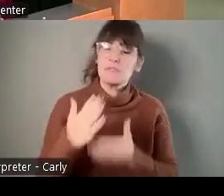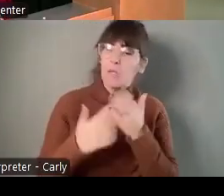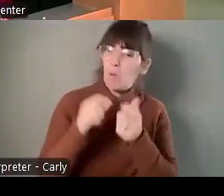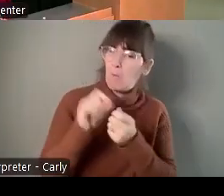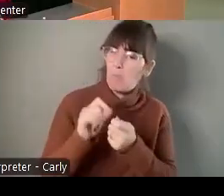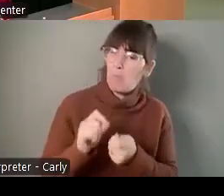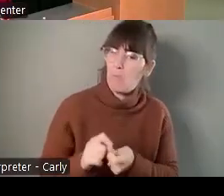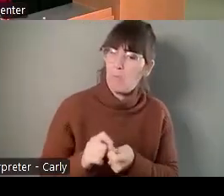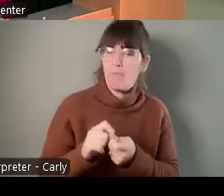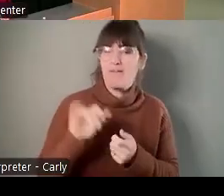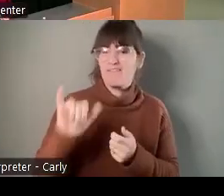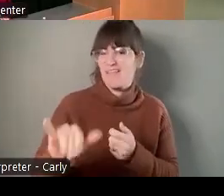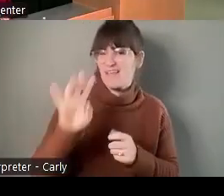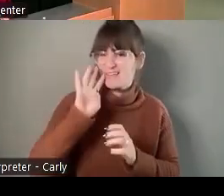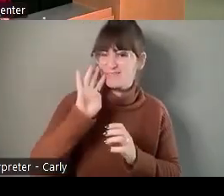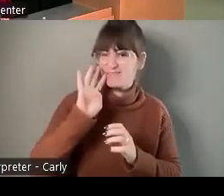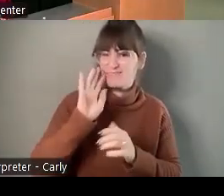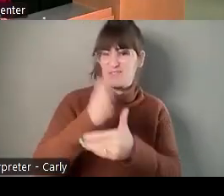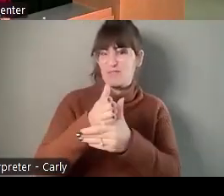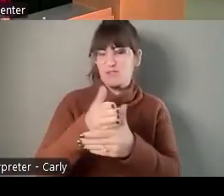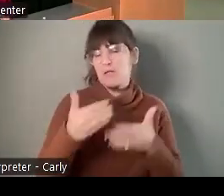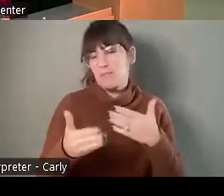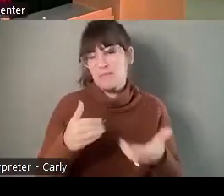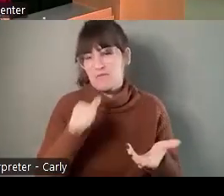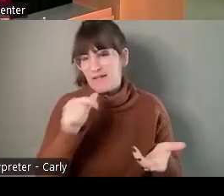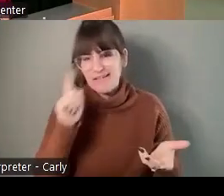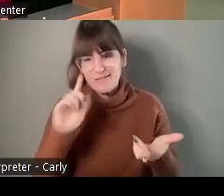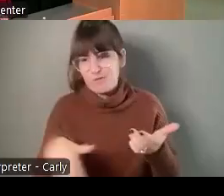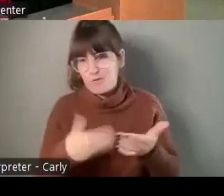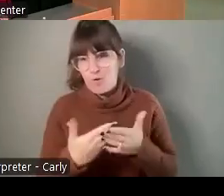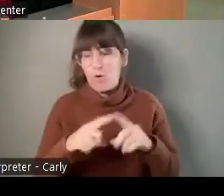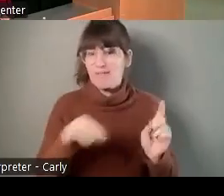the intervention, uh, in case you didn't hear at all, I mean, the staffing, having psychologists,